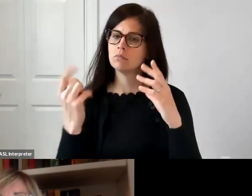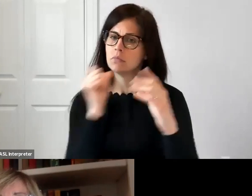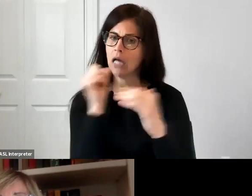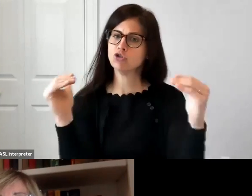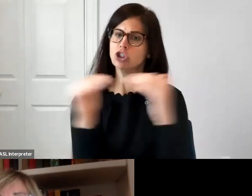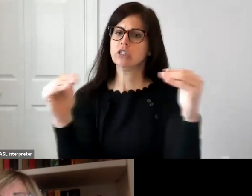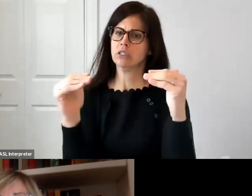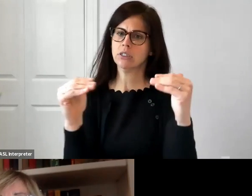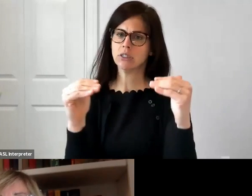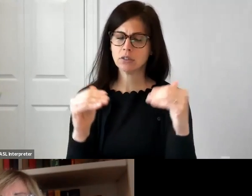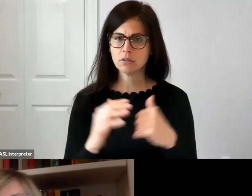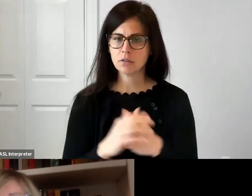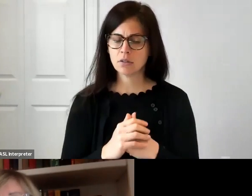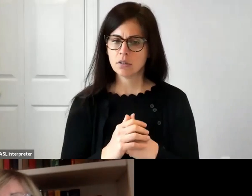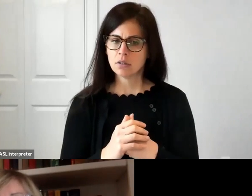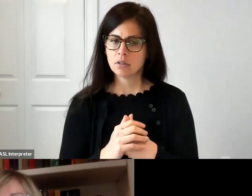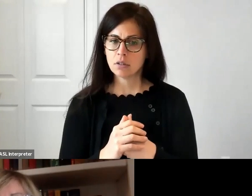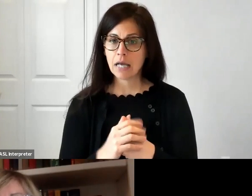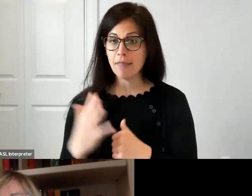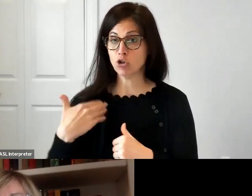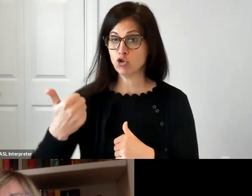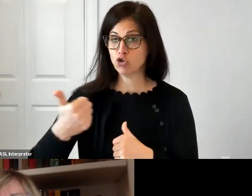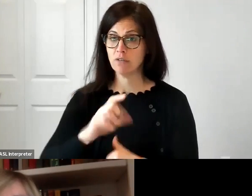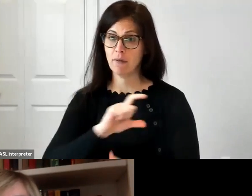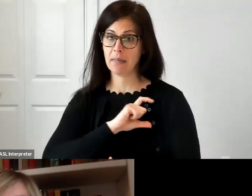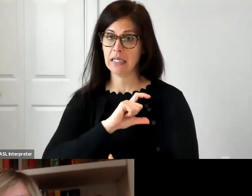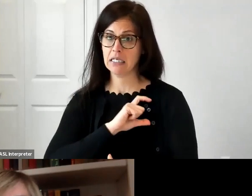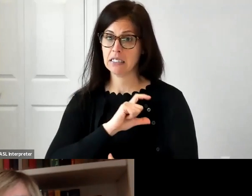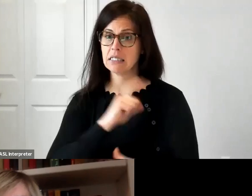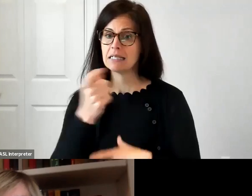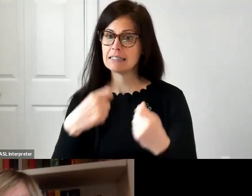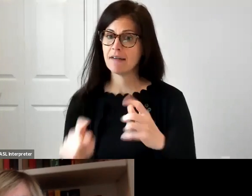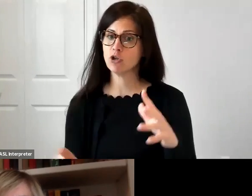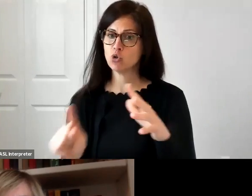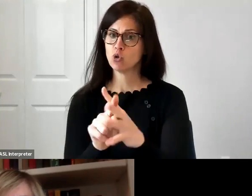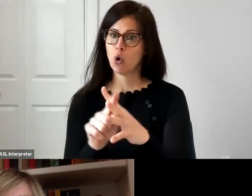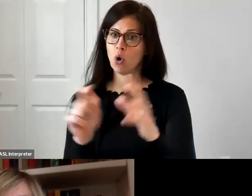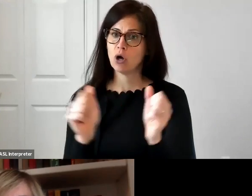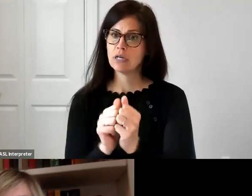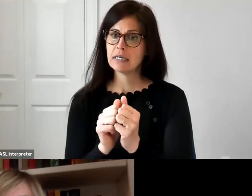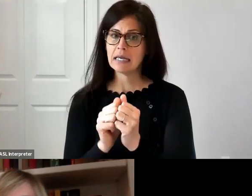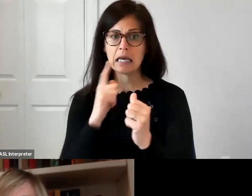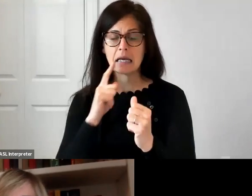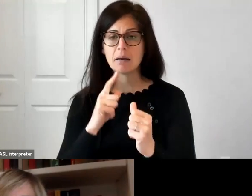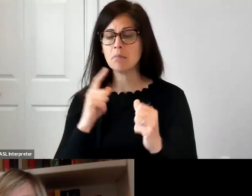And the chief of police, instead of showing up in an armored vehicle with layers